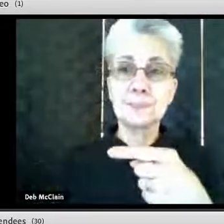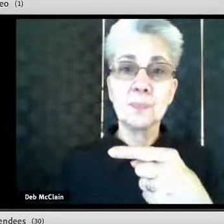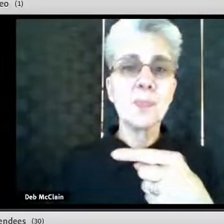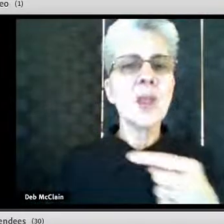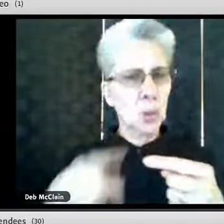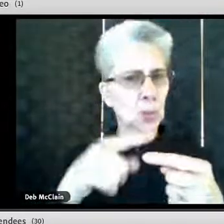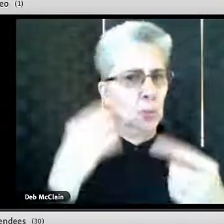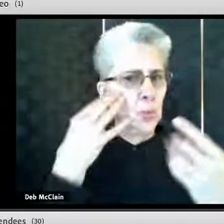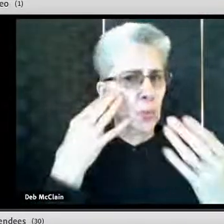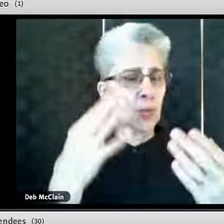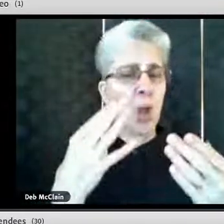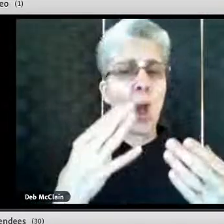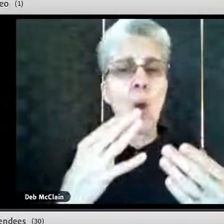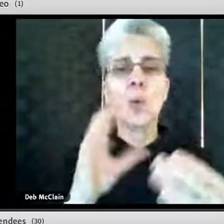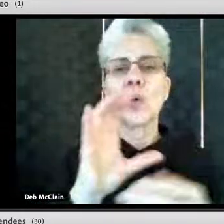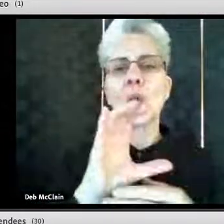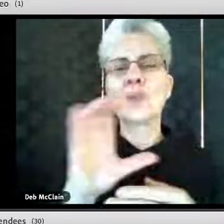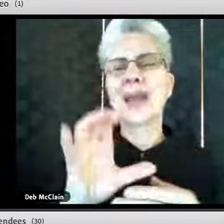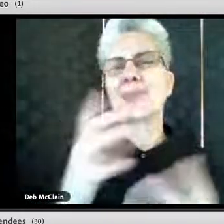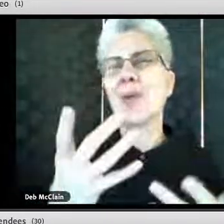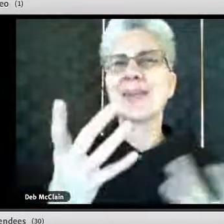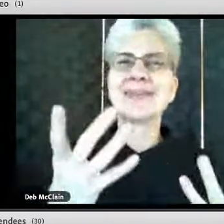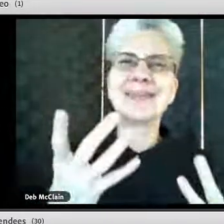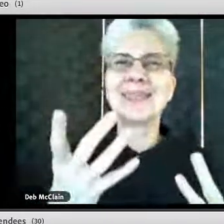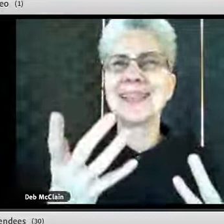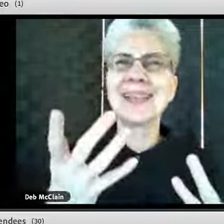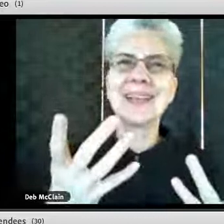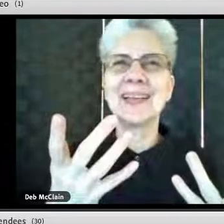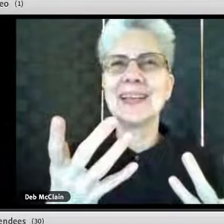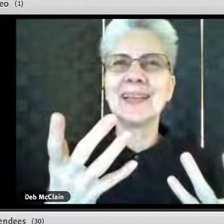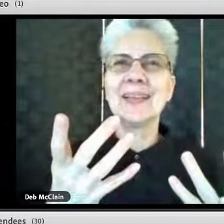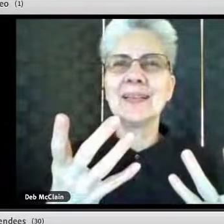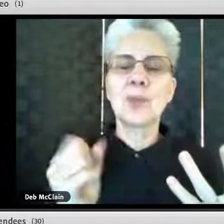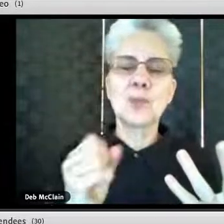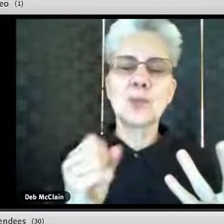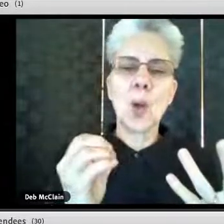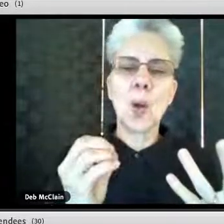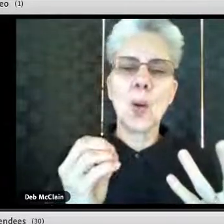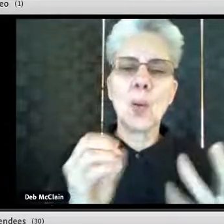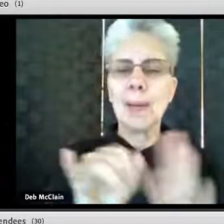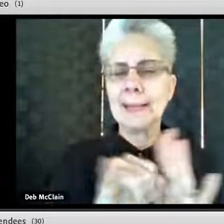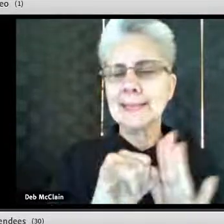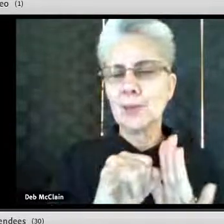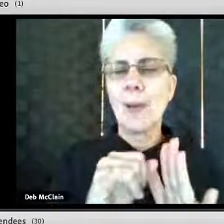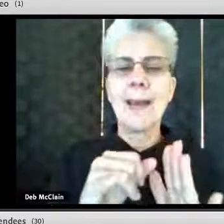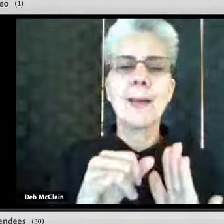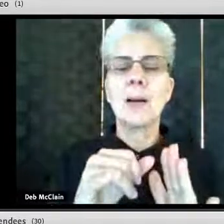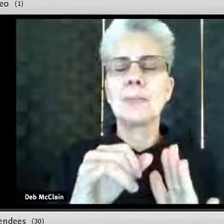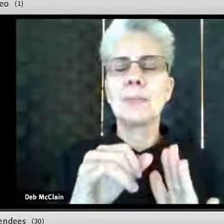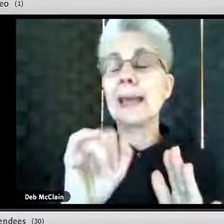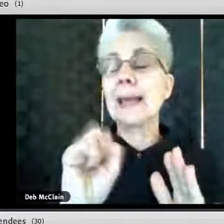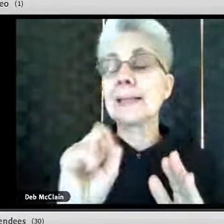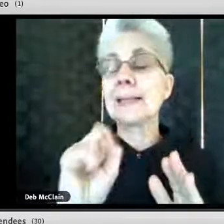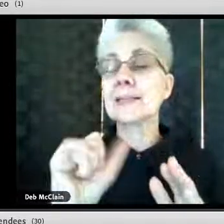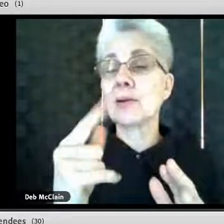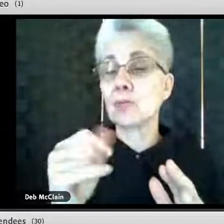So those of you who don't know, the closed captioning... so Instagram and Facebook and YouTube